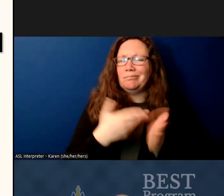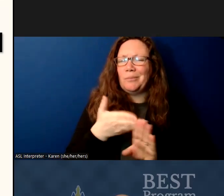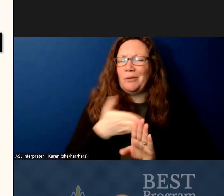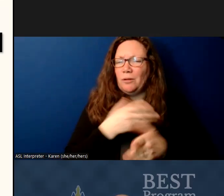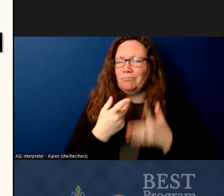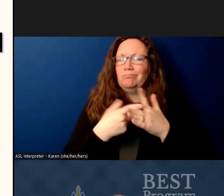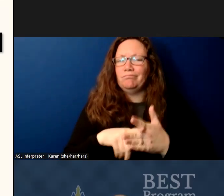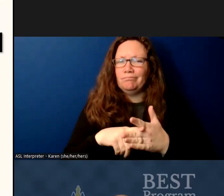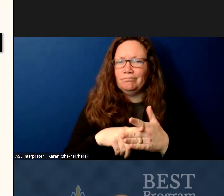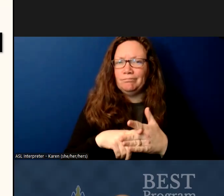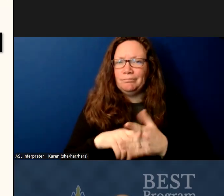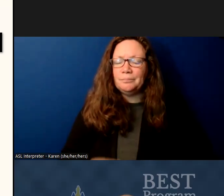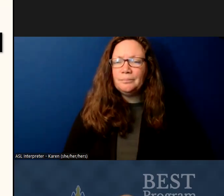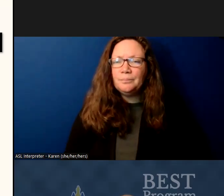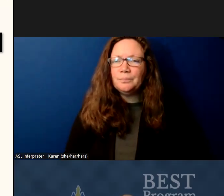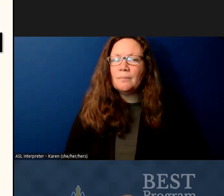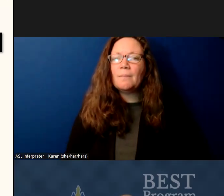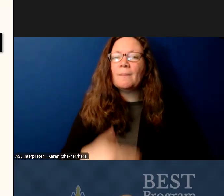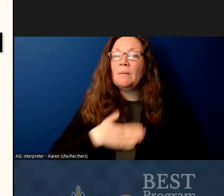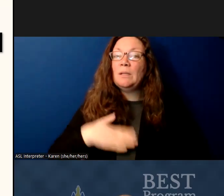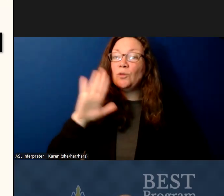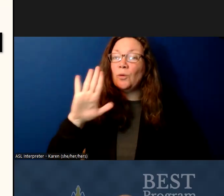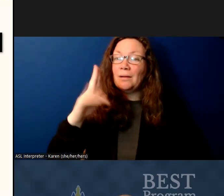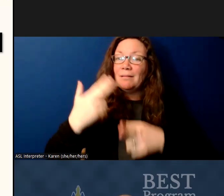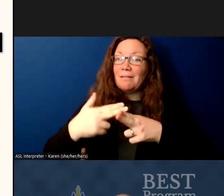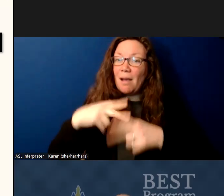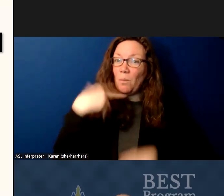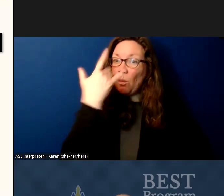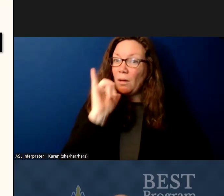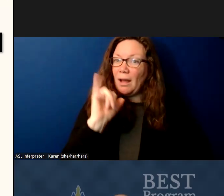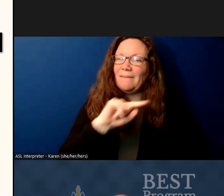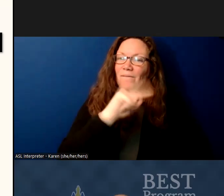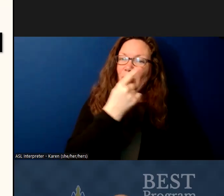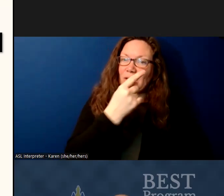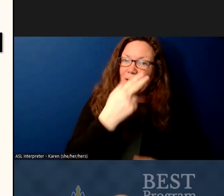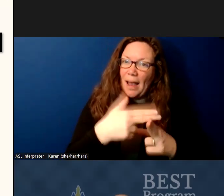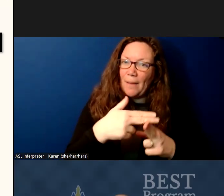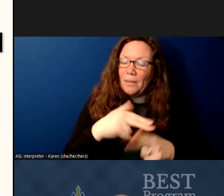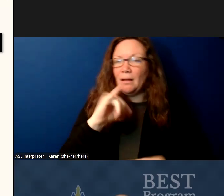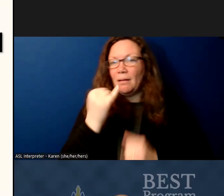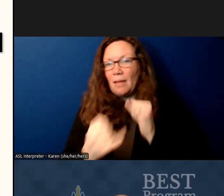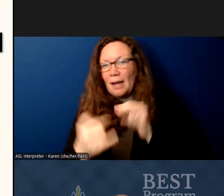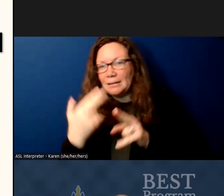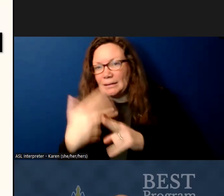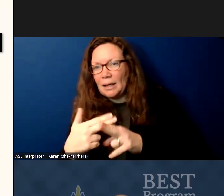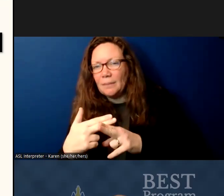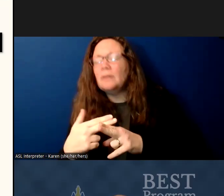Please make sure your first name and last name is displaying correctly. To do this while in zoom, navigate to the meeting Control